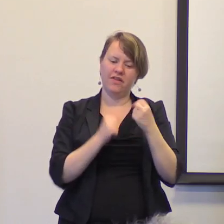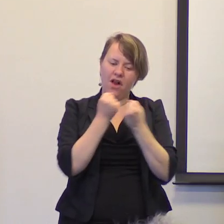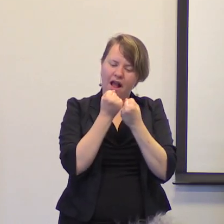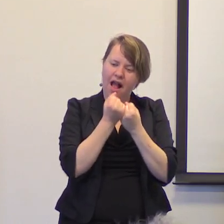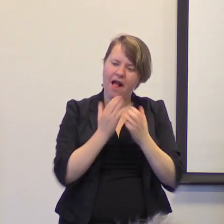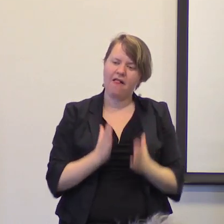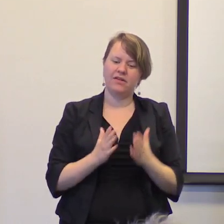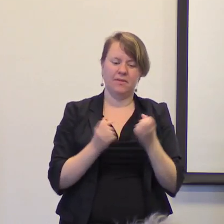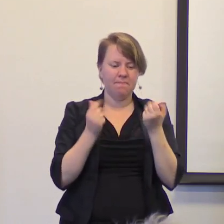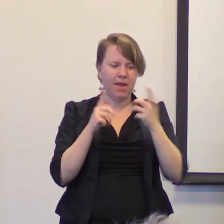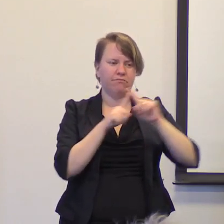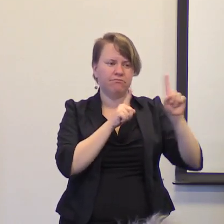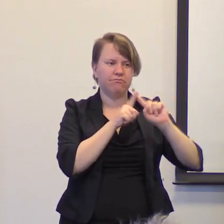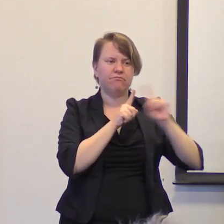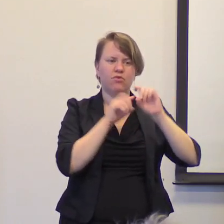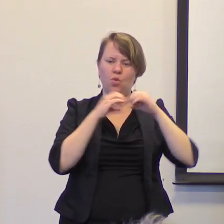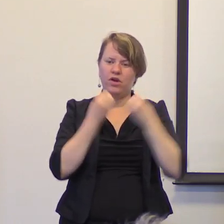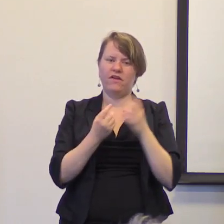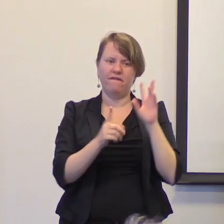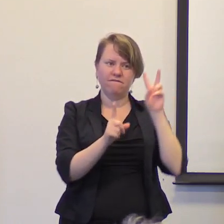other organizations filing a number of suits.